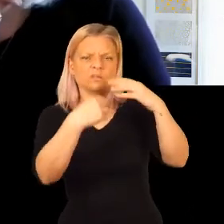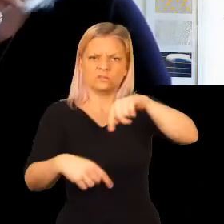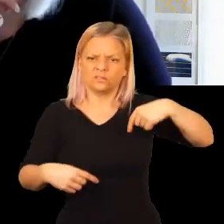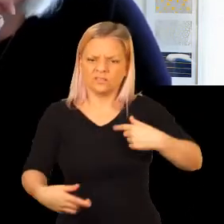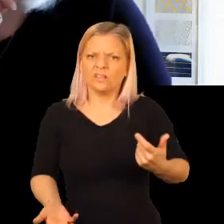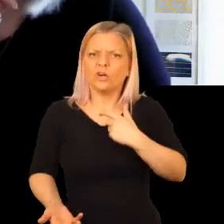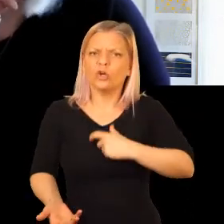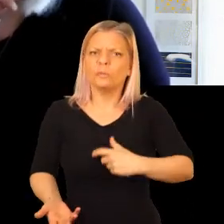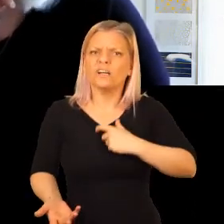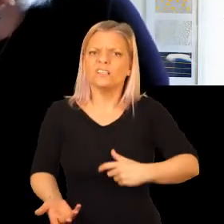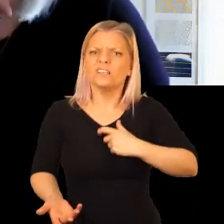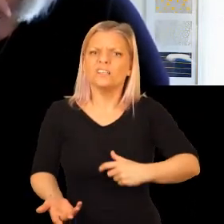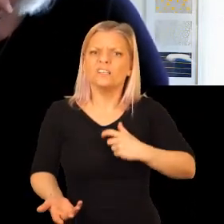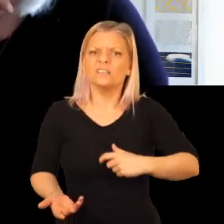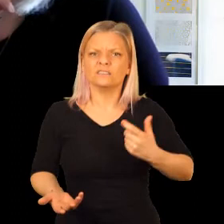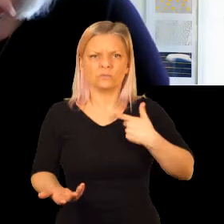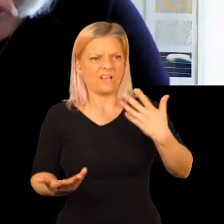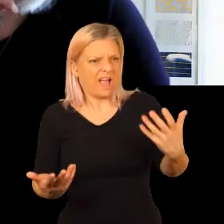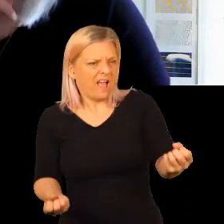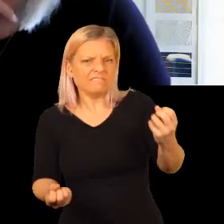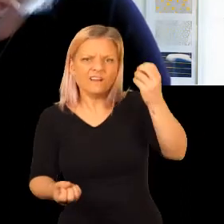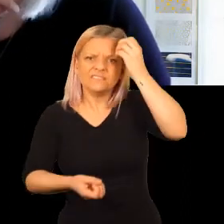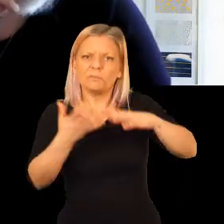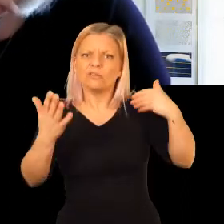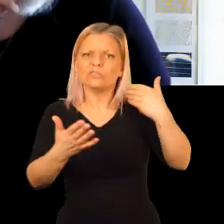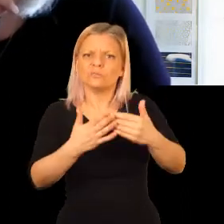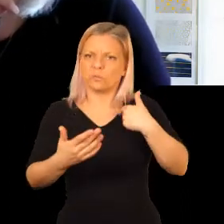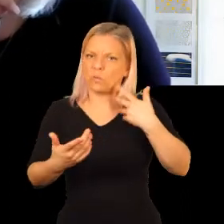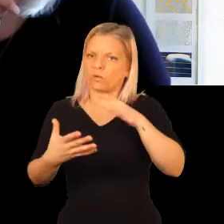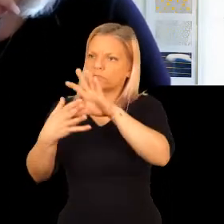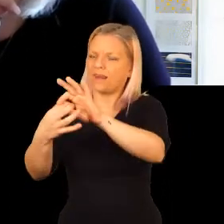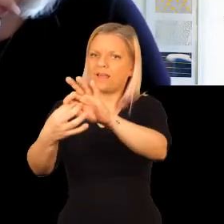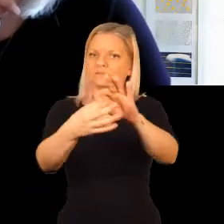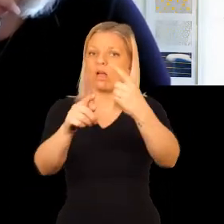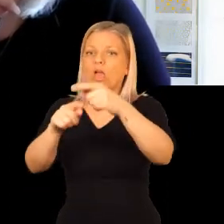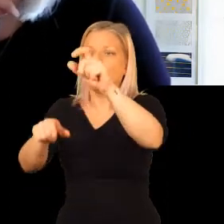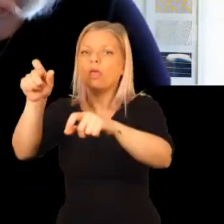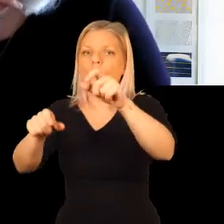be pathologized we're people and we're humans and we have experiences and we want to connect with